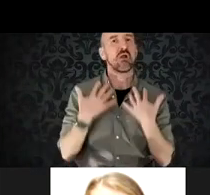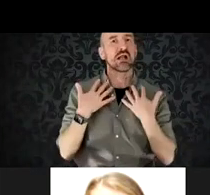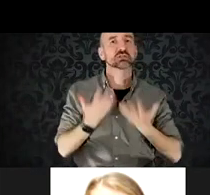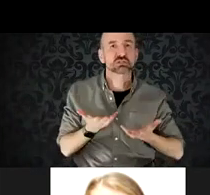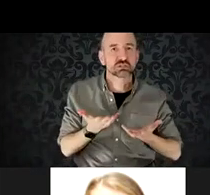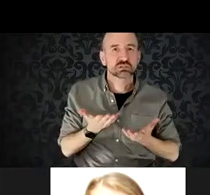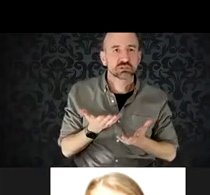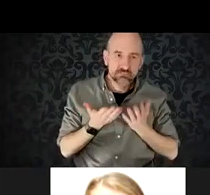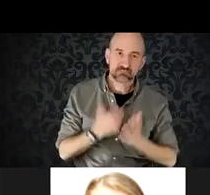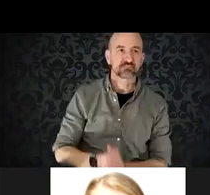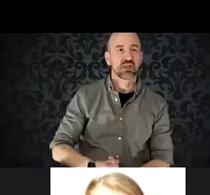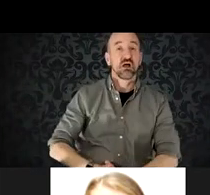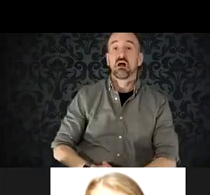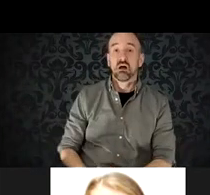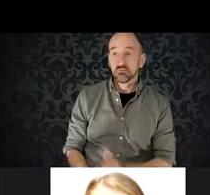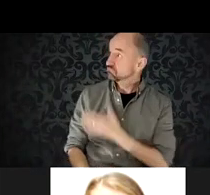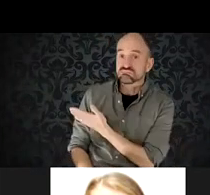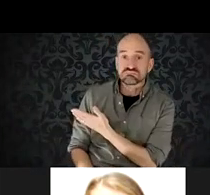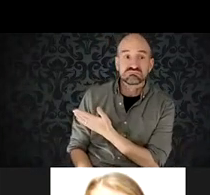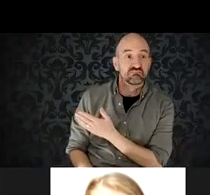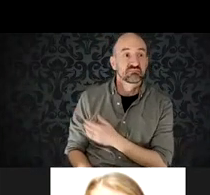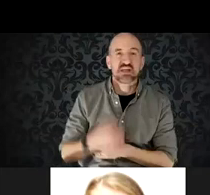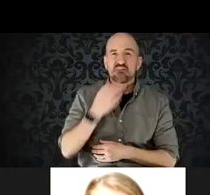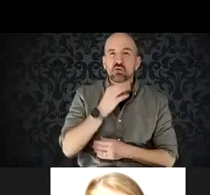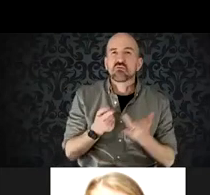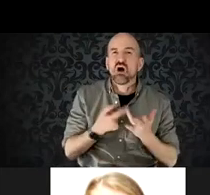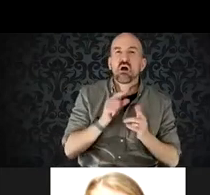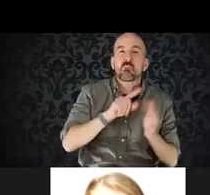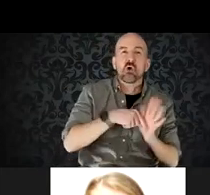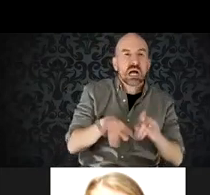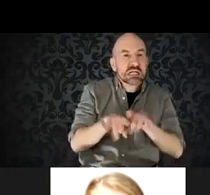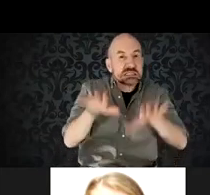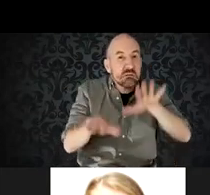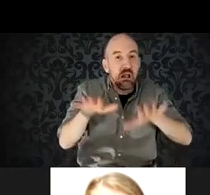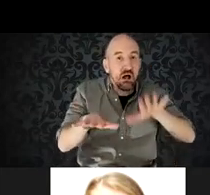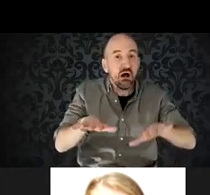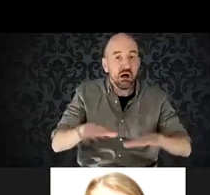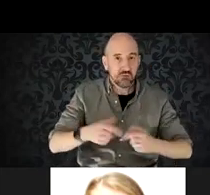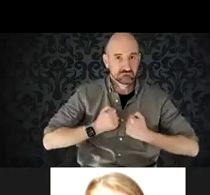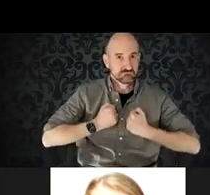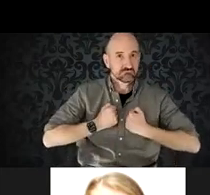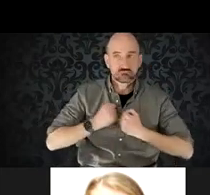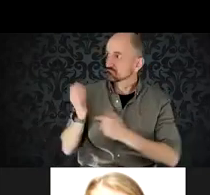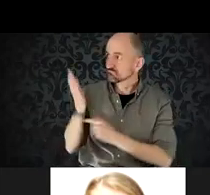disabilities, a call made and designed--co-maede and designed for support it will be a cutting-edge design, and use access